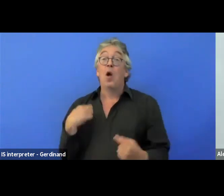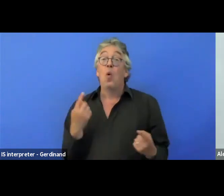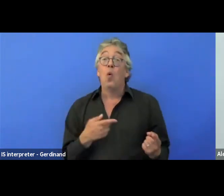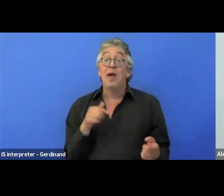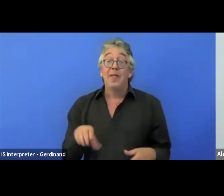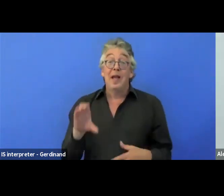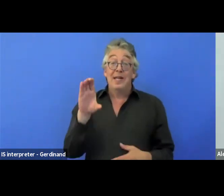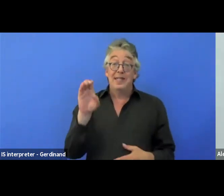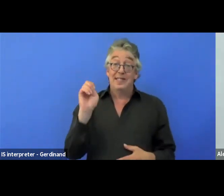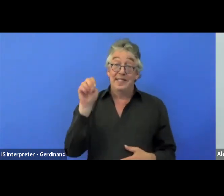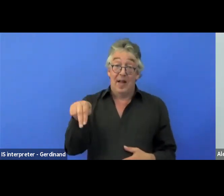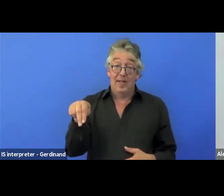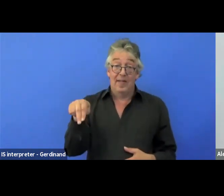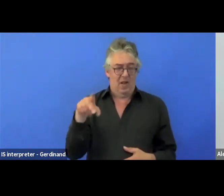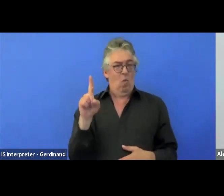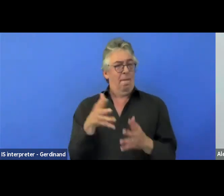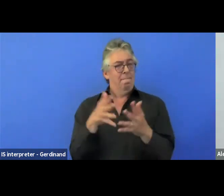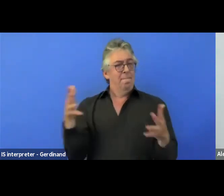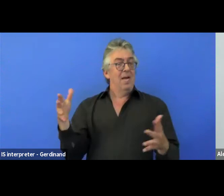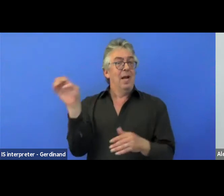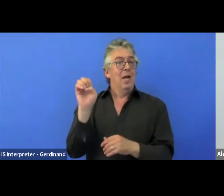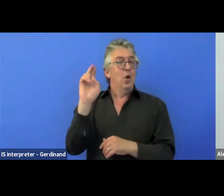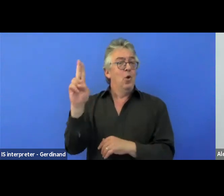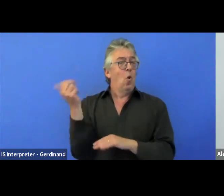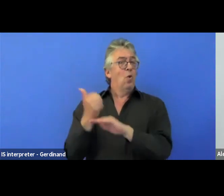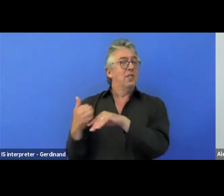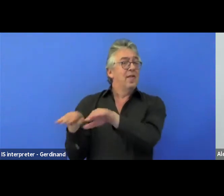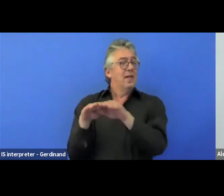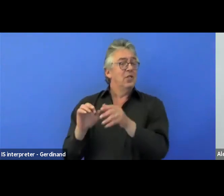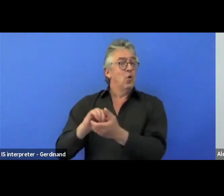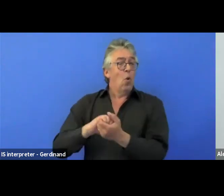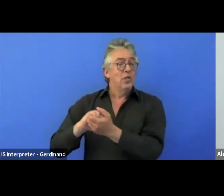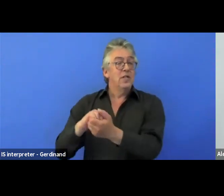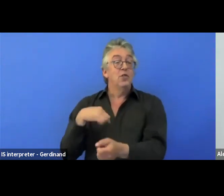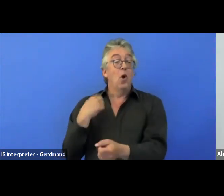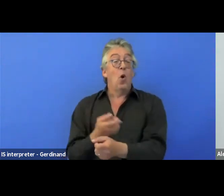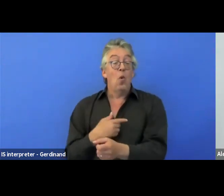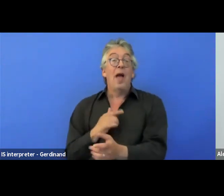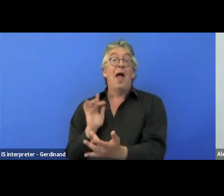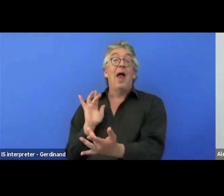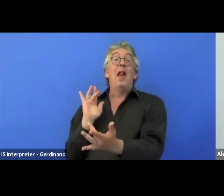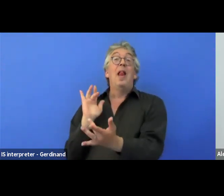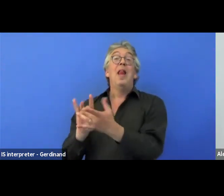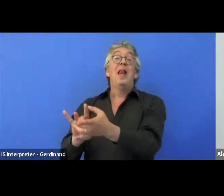one of the main European standardisation organisation. We don't have voting rights in this case,